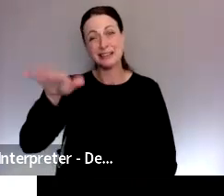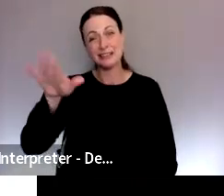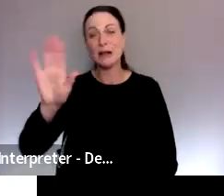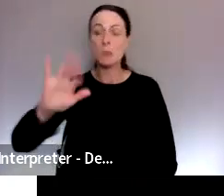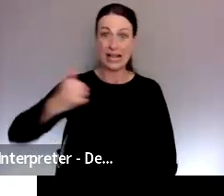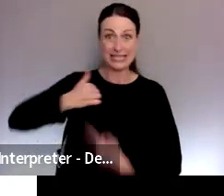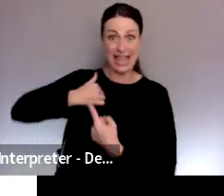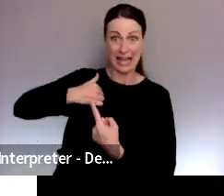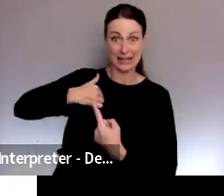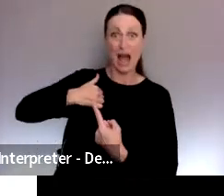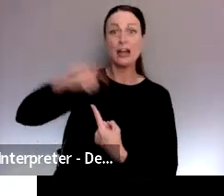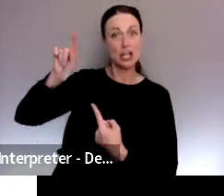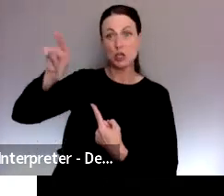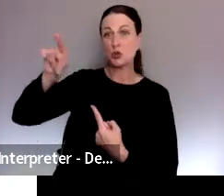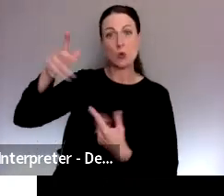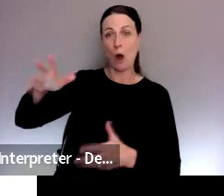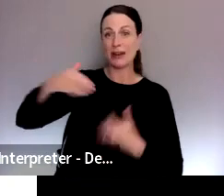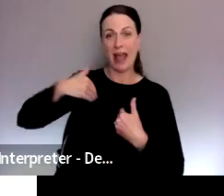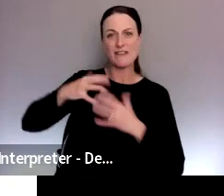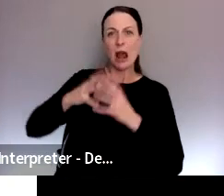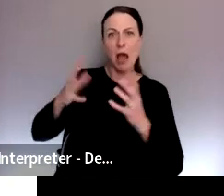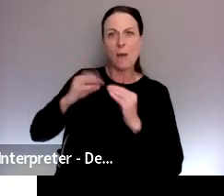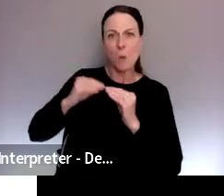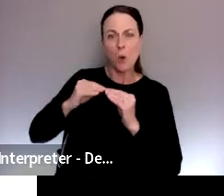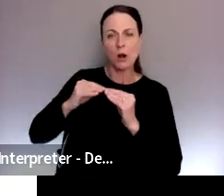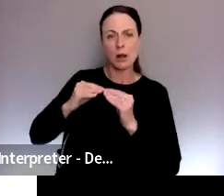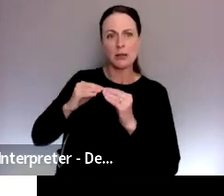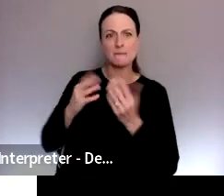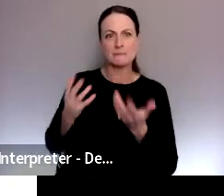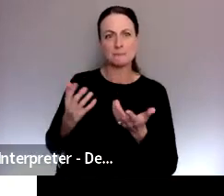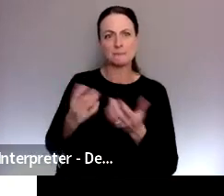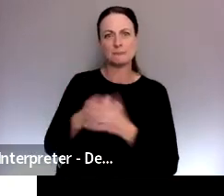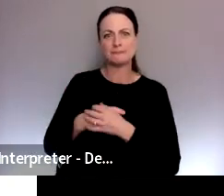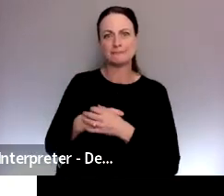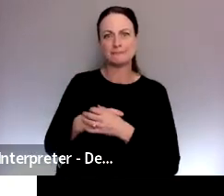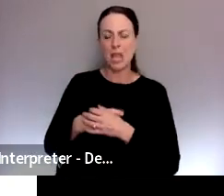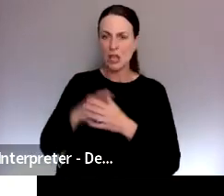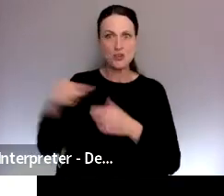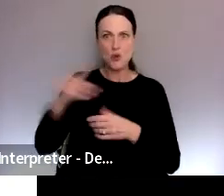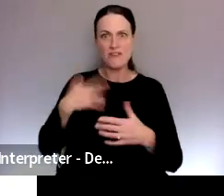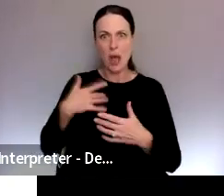Well, in Canada you all have a lot more urgency